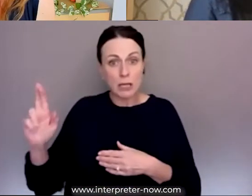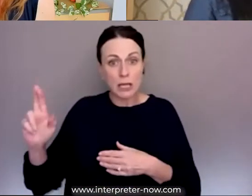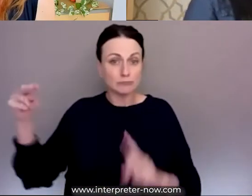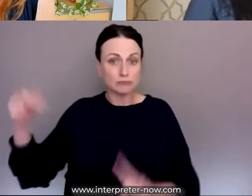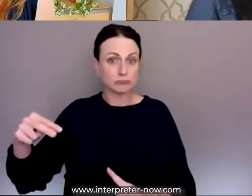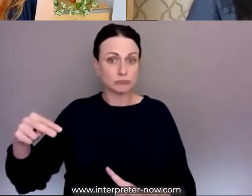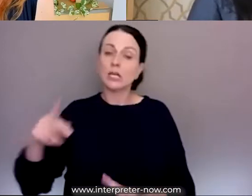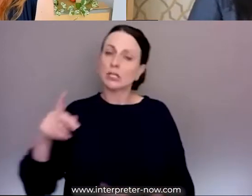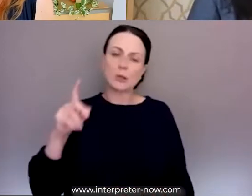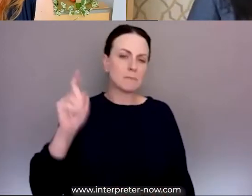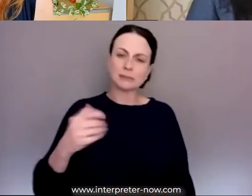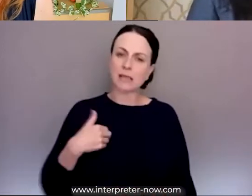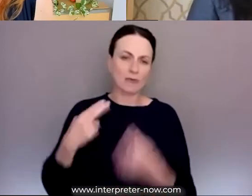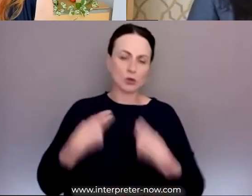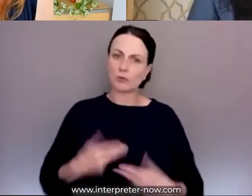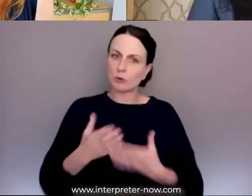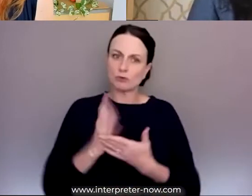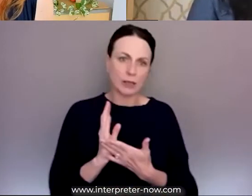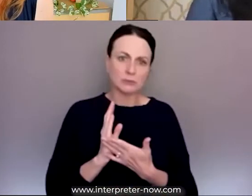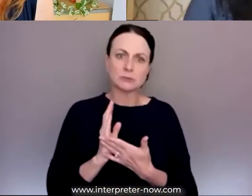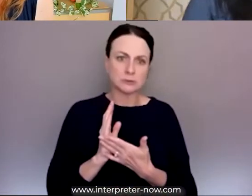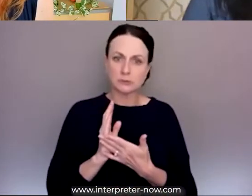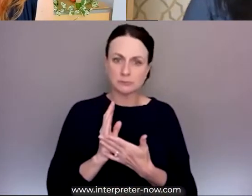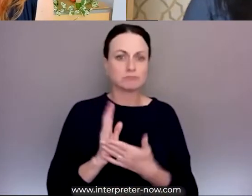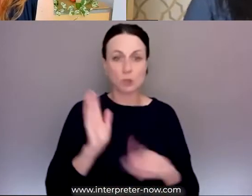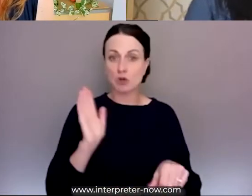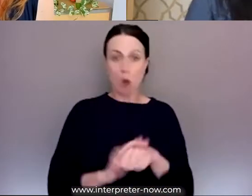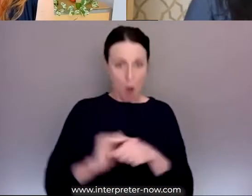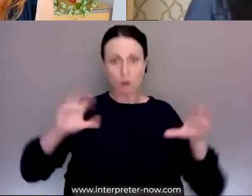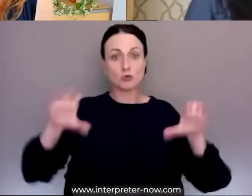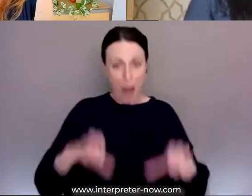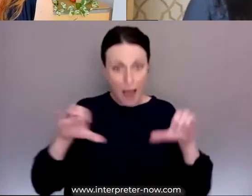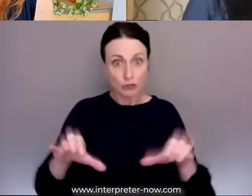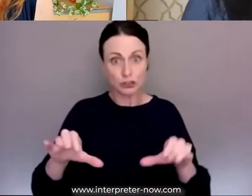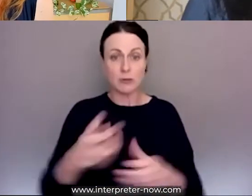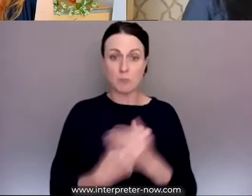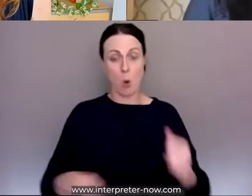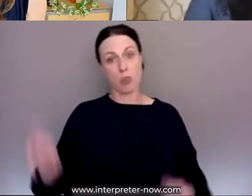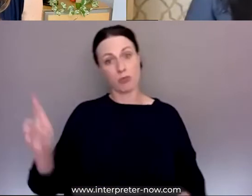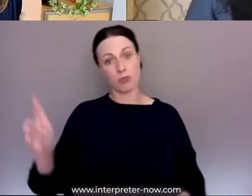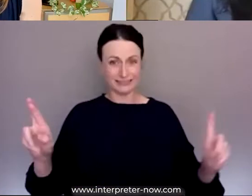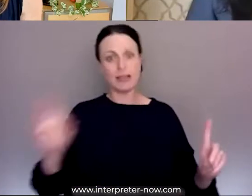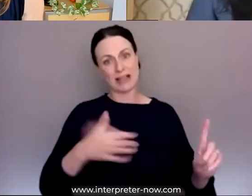And so, I do think there has to be human rights call to Action in both parties. That's my quick take.